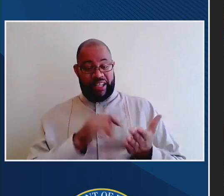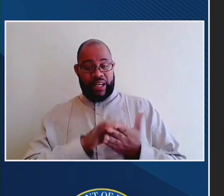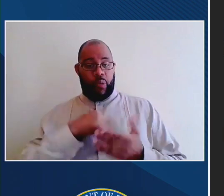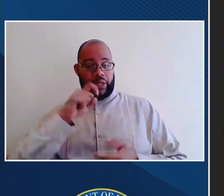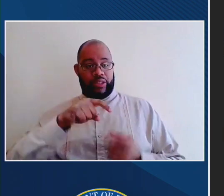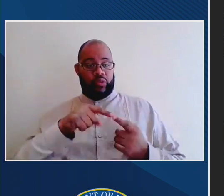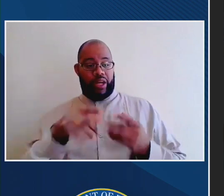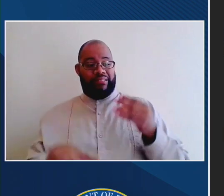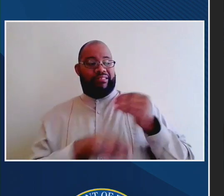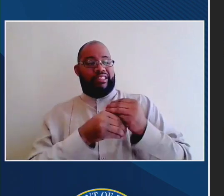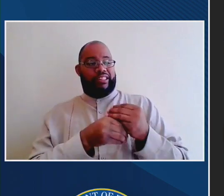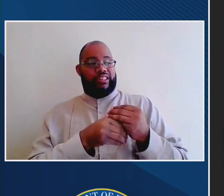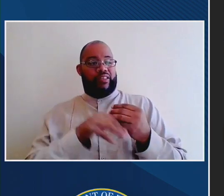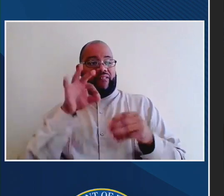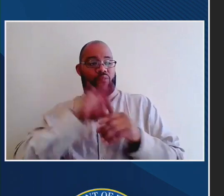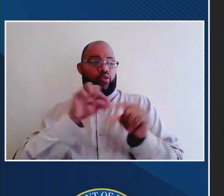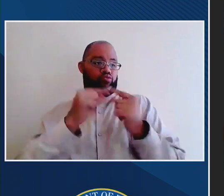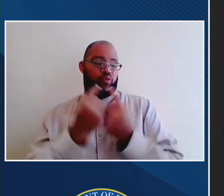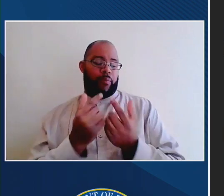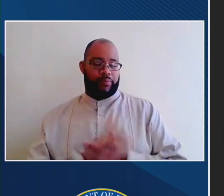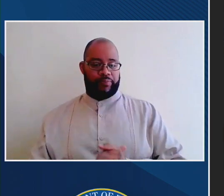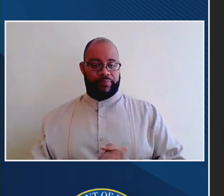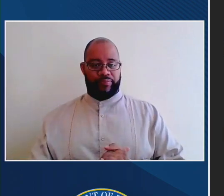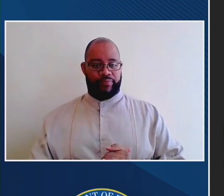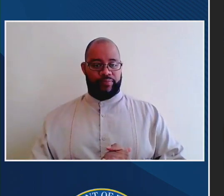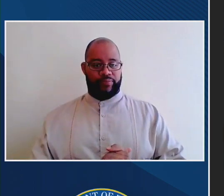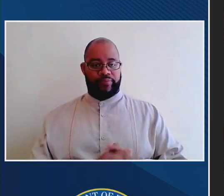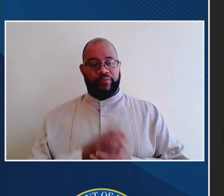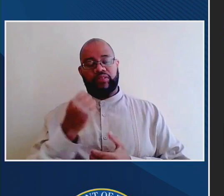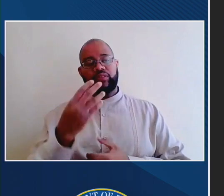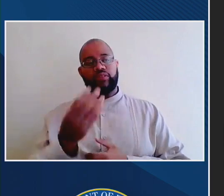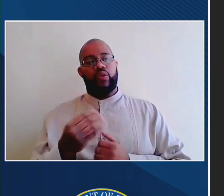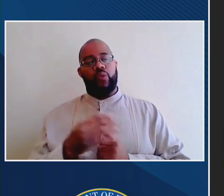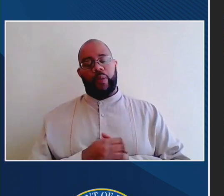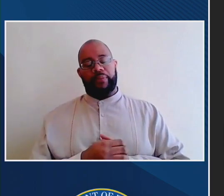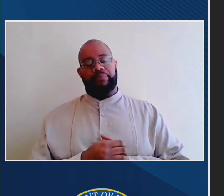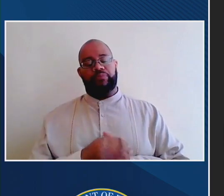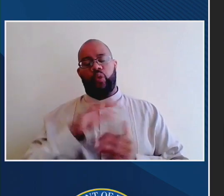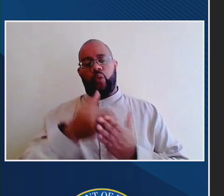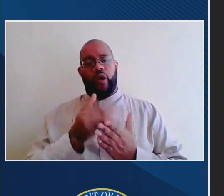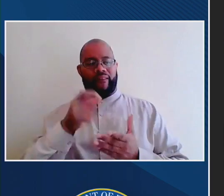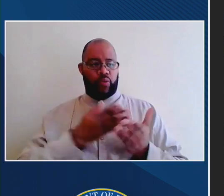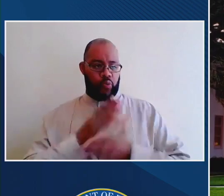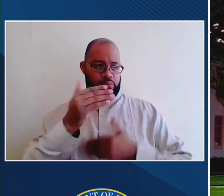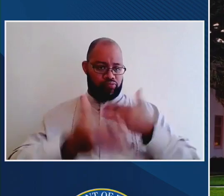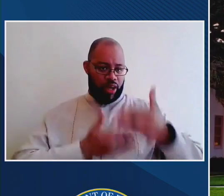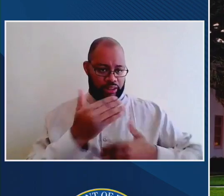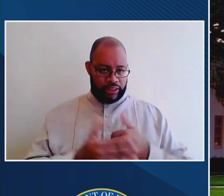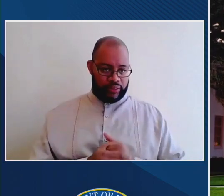constituency groups. And so it would, you know, we all have to go through a process. We all have to be